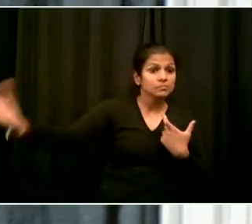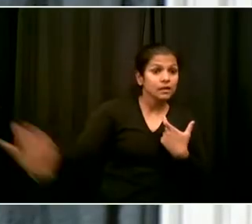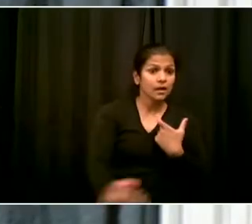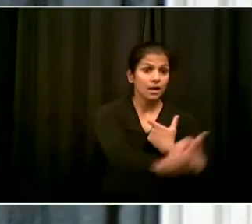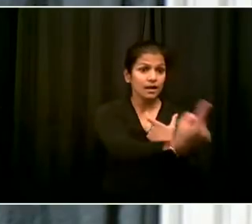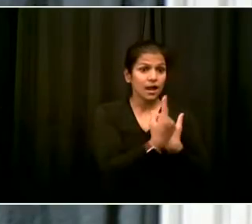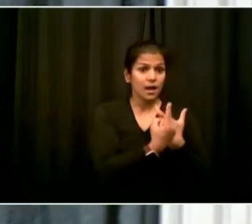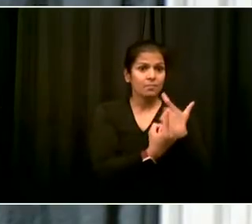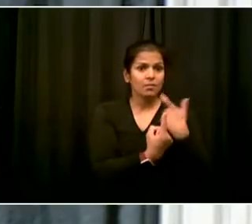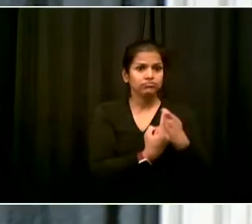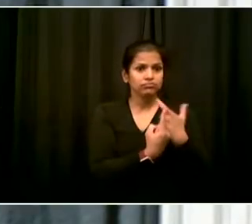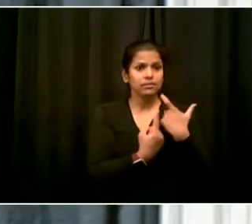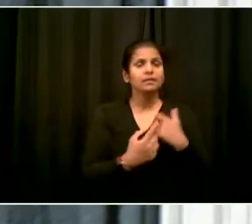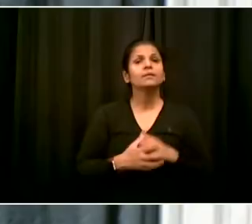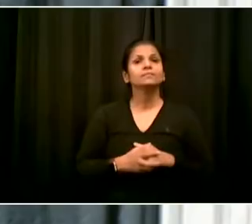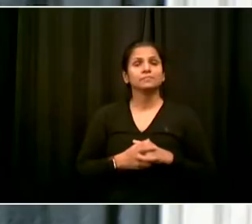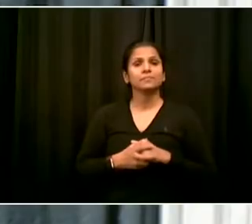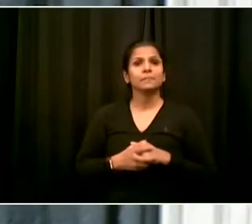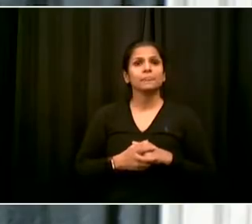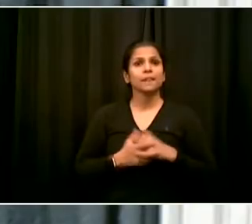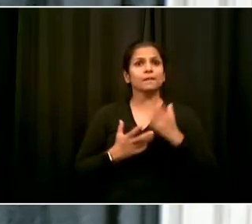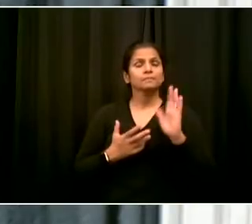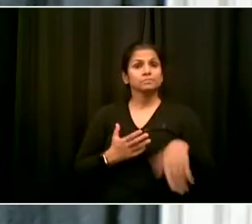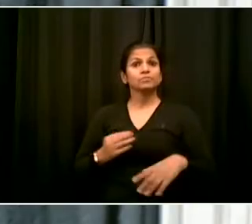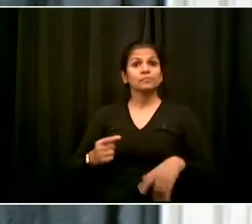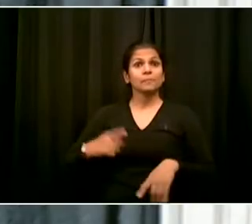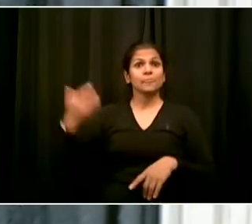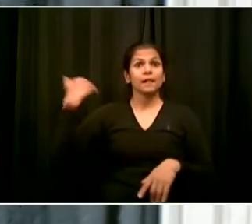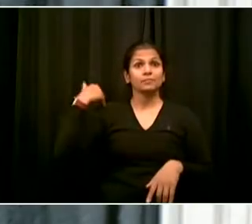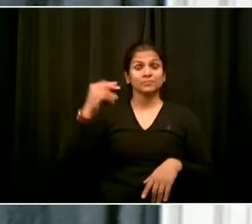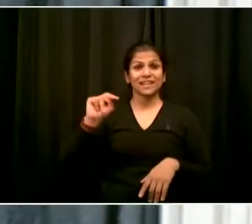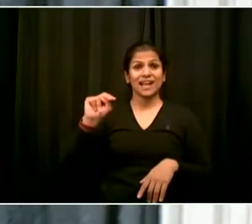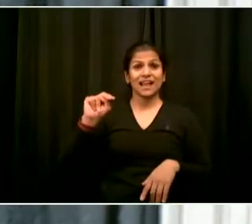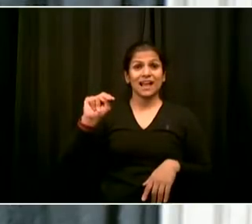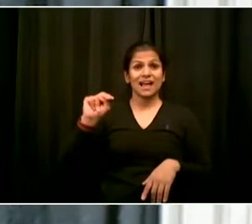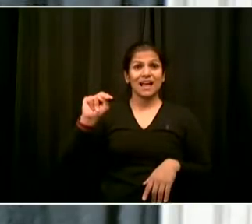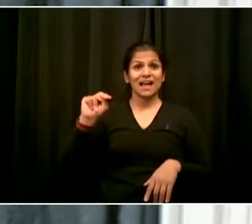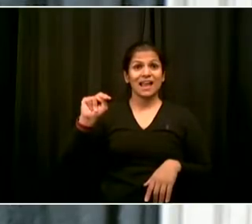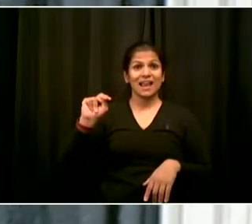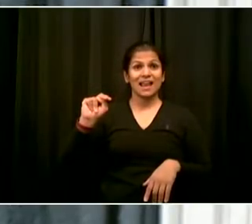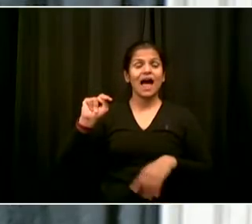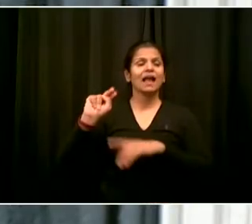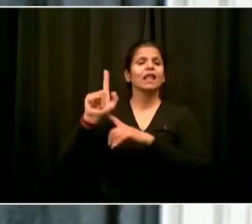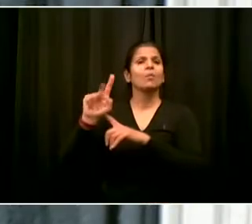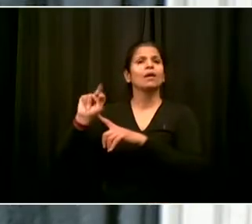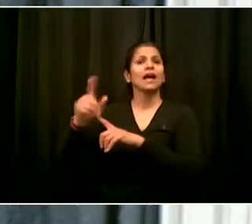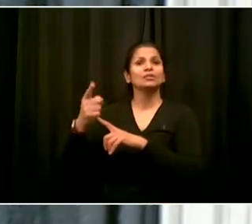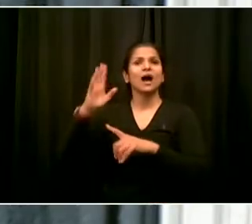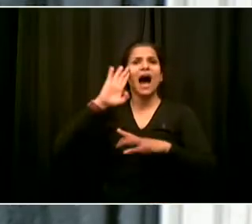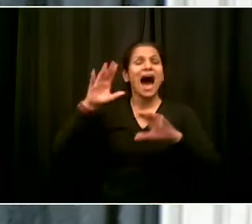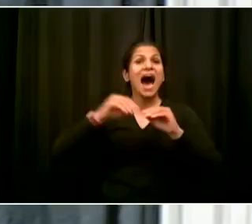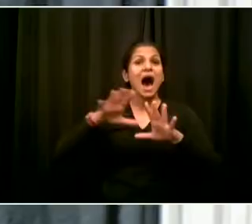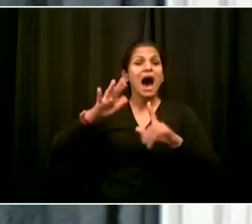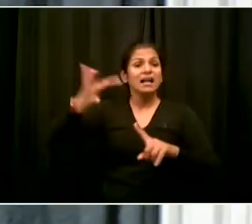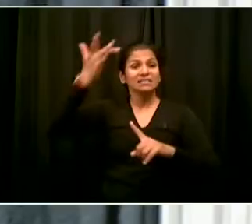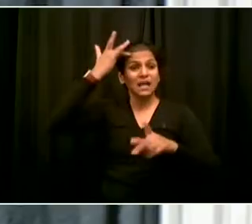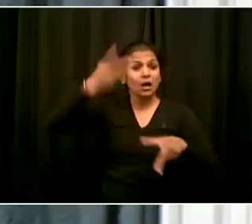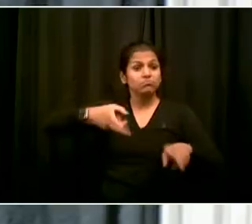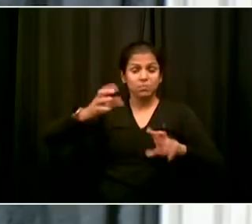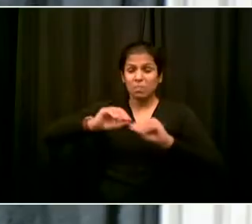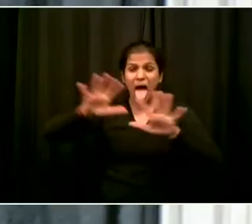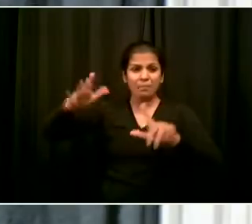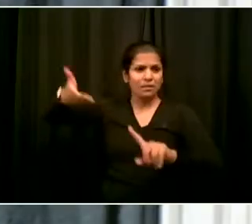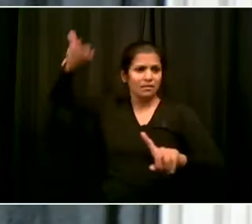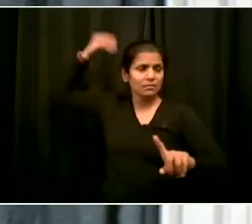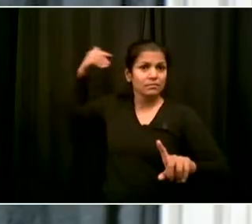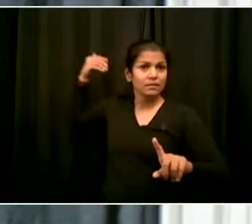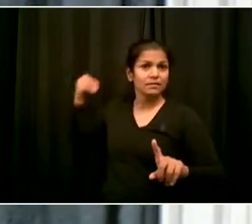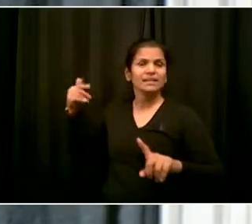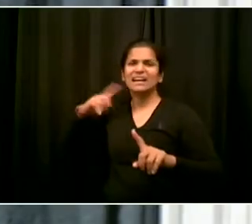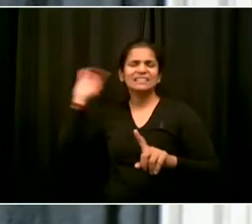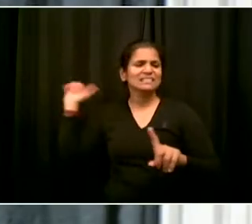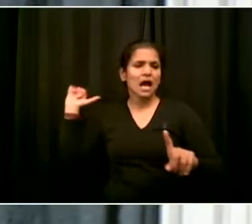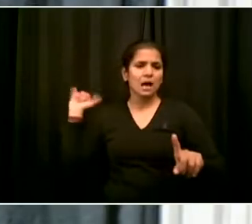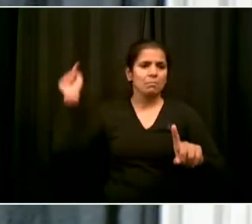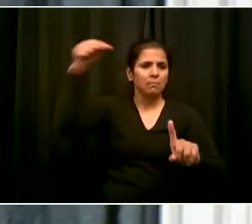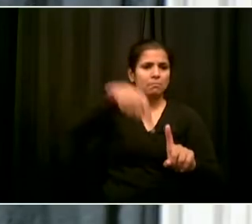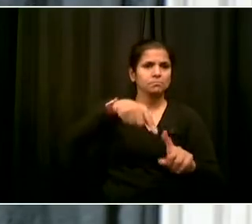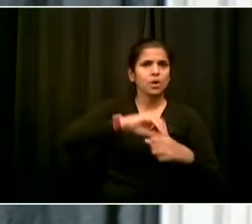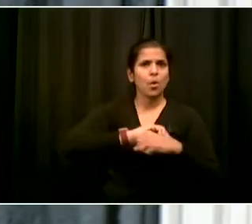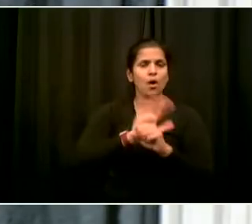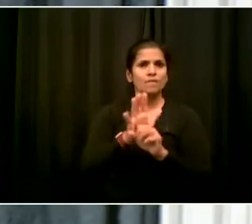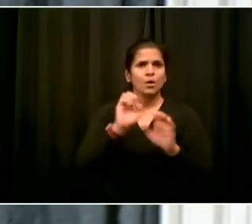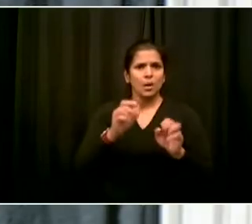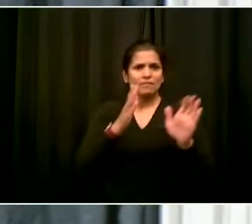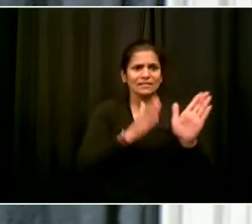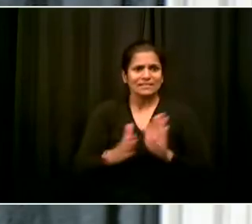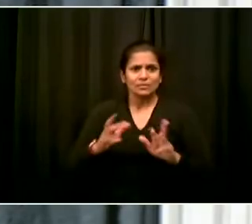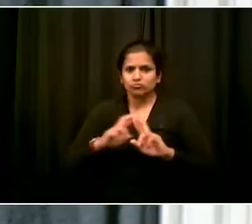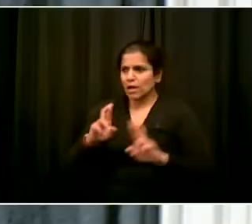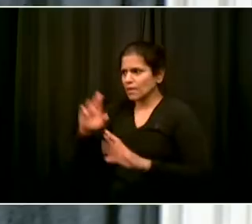UP AND RECEIVE A VACCINATION.